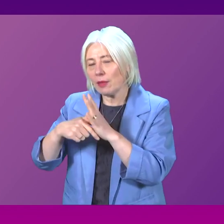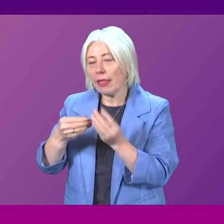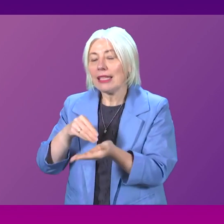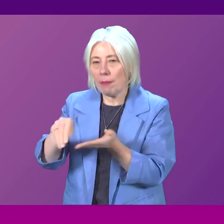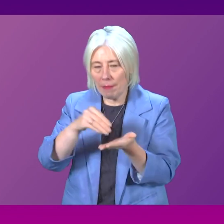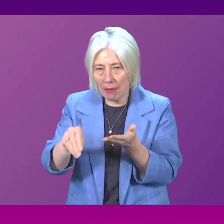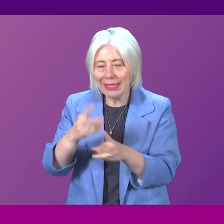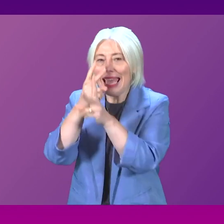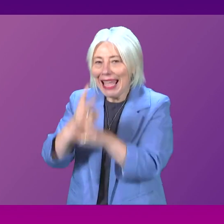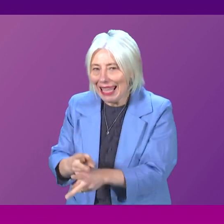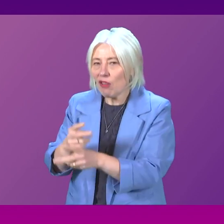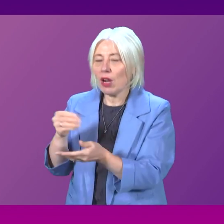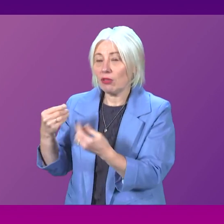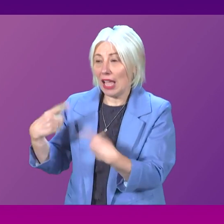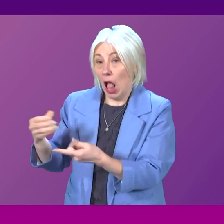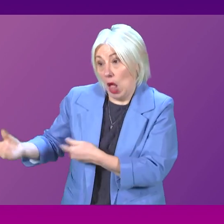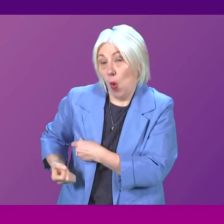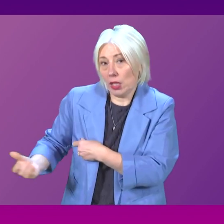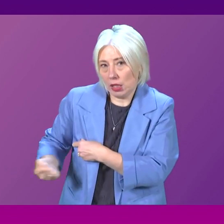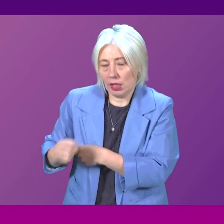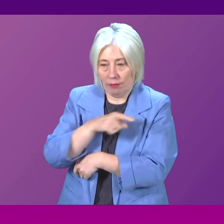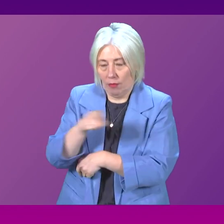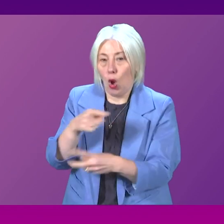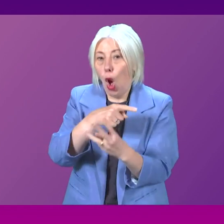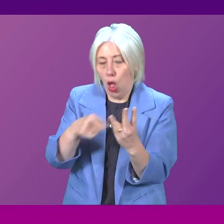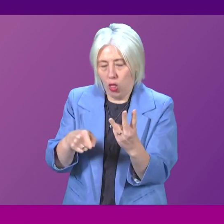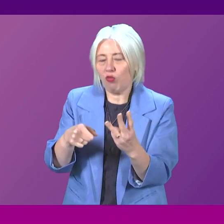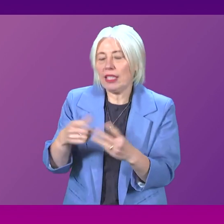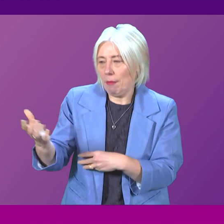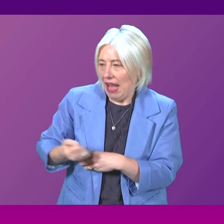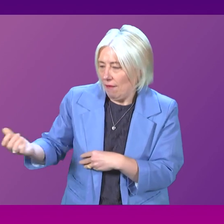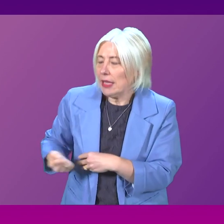allowance supplement, are part of the package of social security benefits that we are providing.